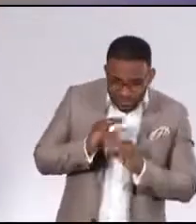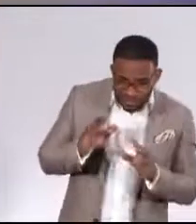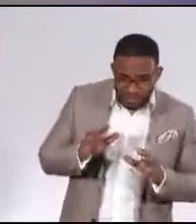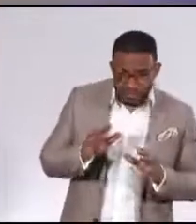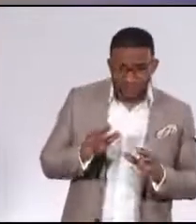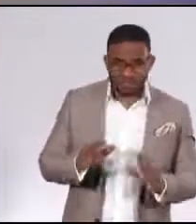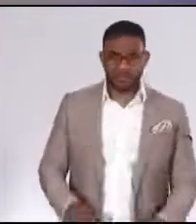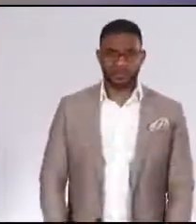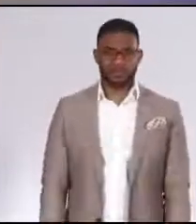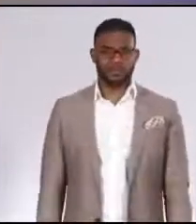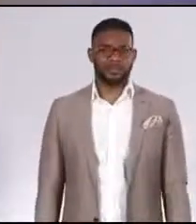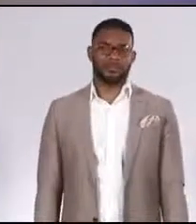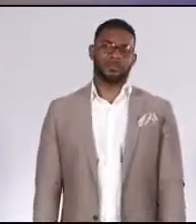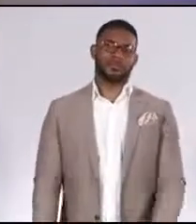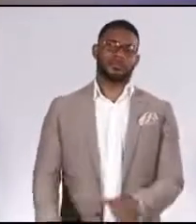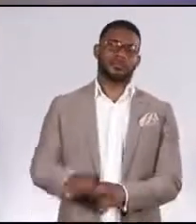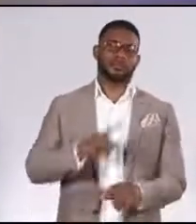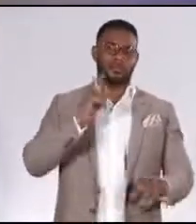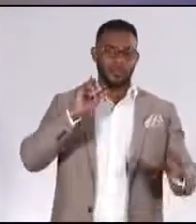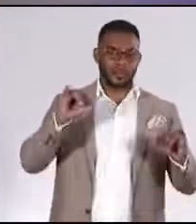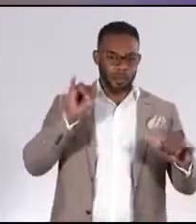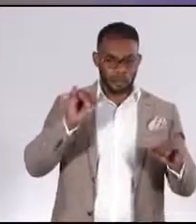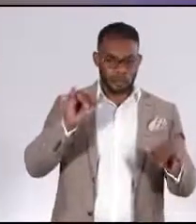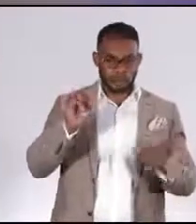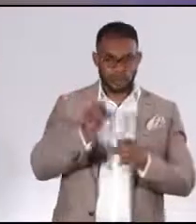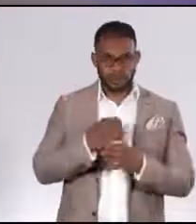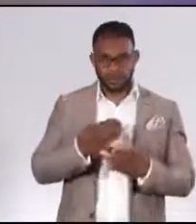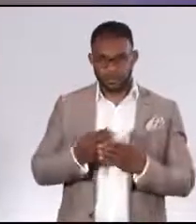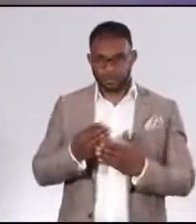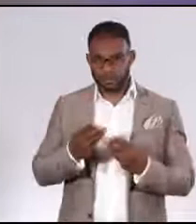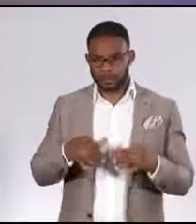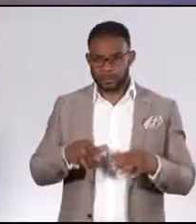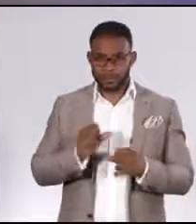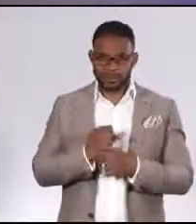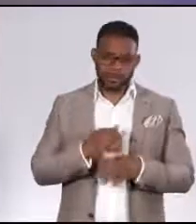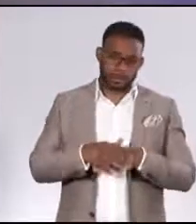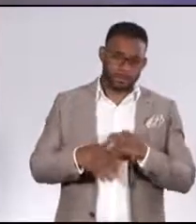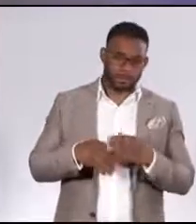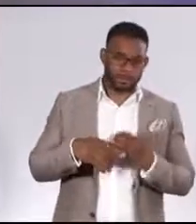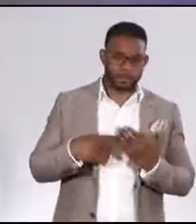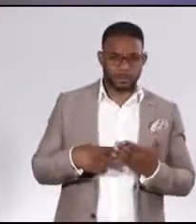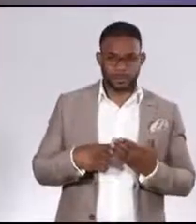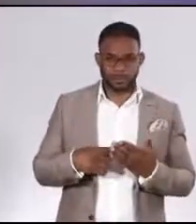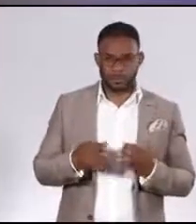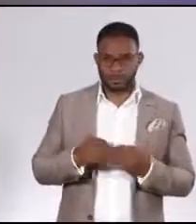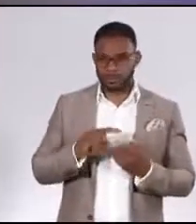Socially loud bars and coffee shops are settings that make casual conversation with friends stressful.